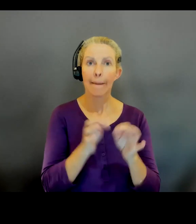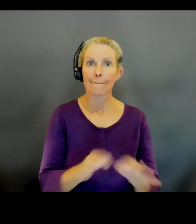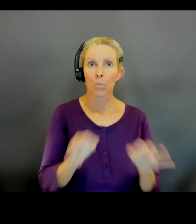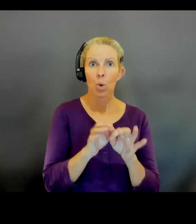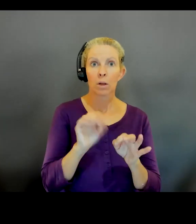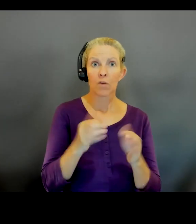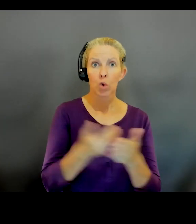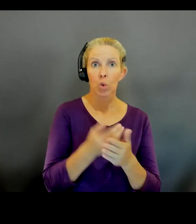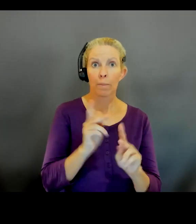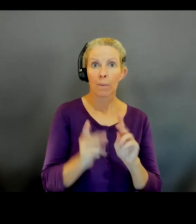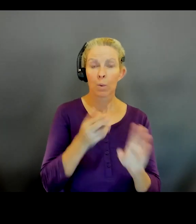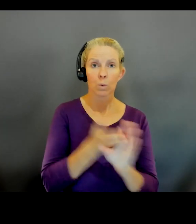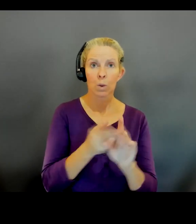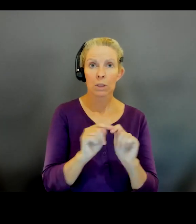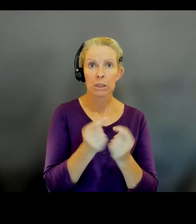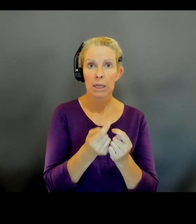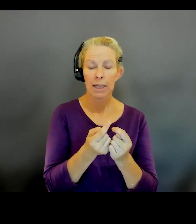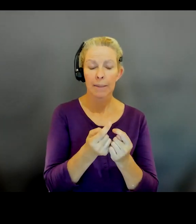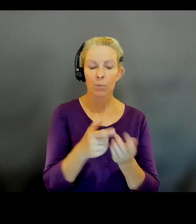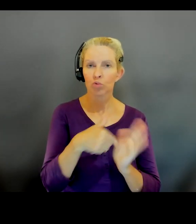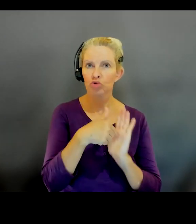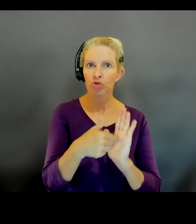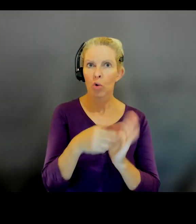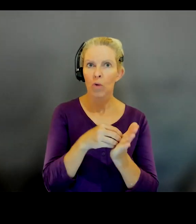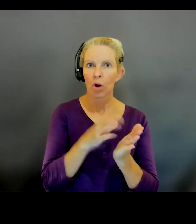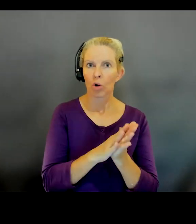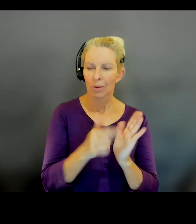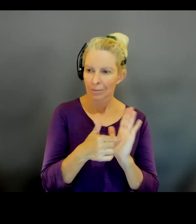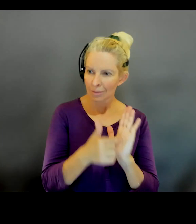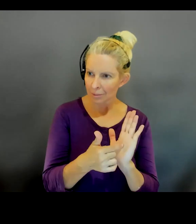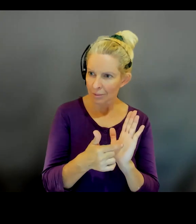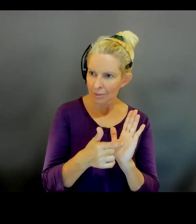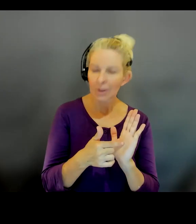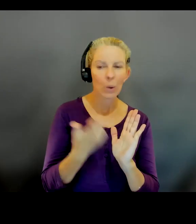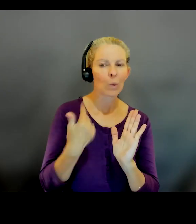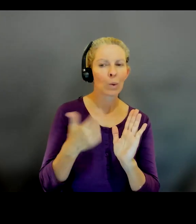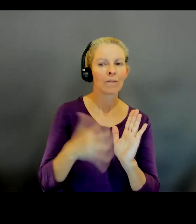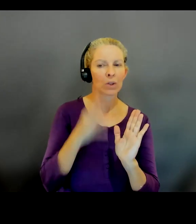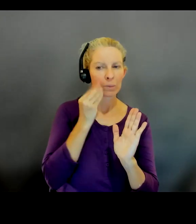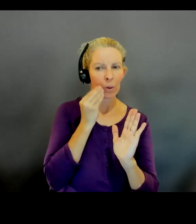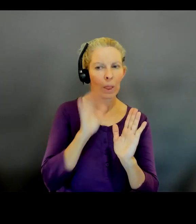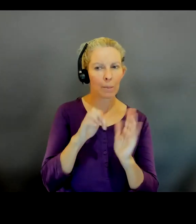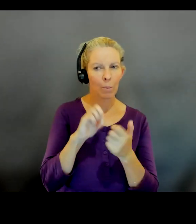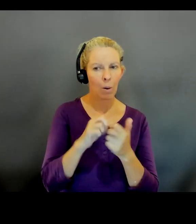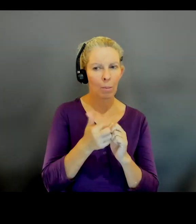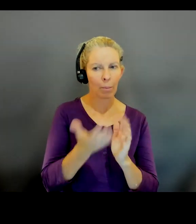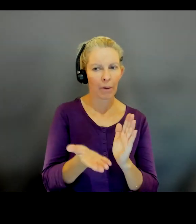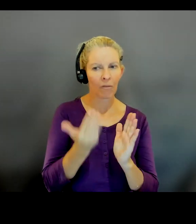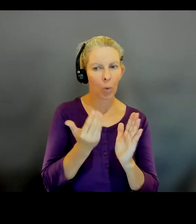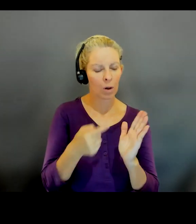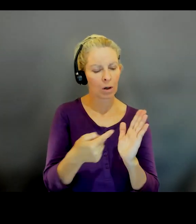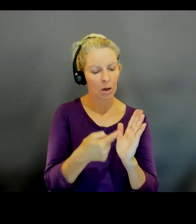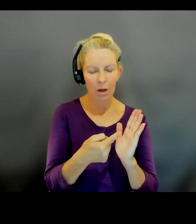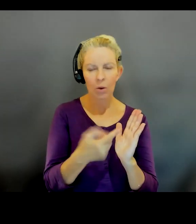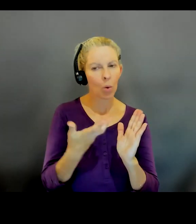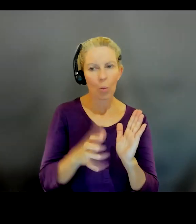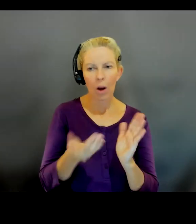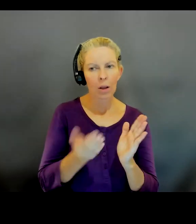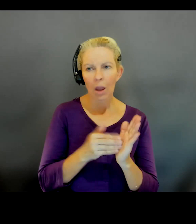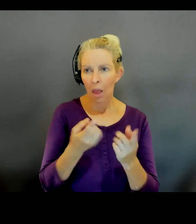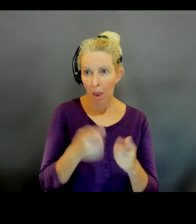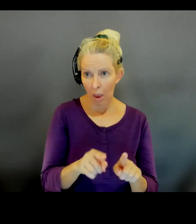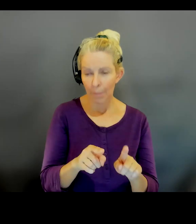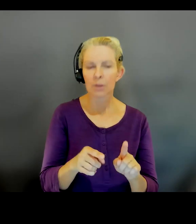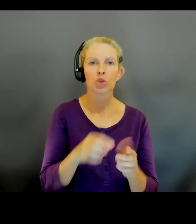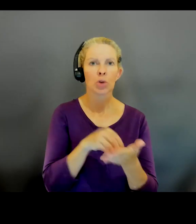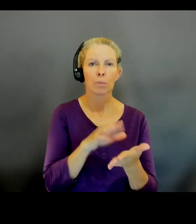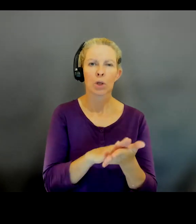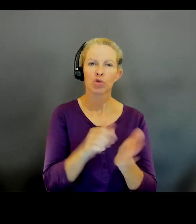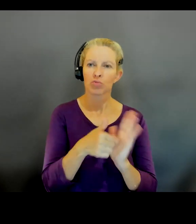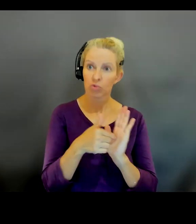come from. We don't want to do this again. So that documentation will help you with that. This will